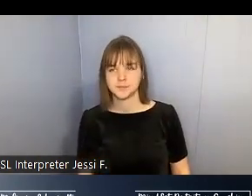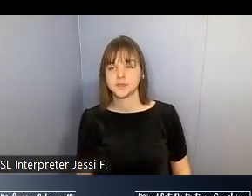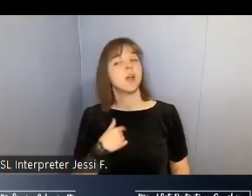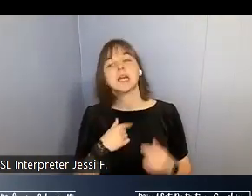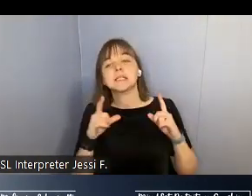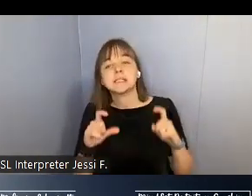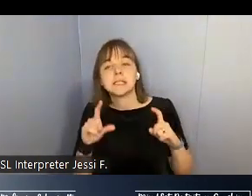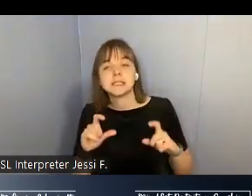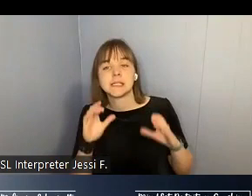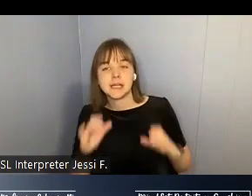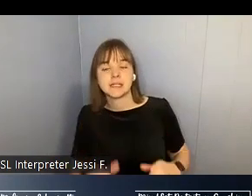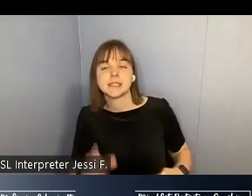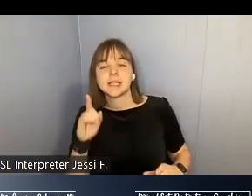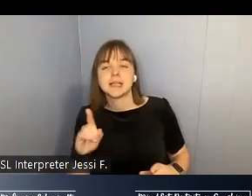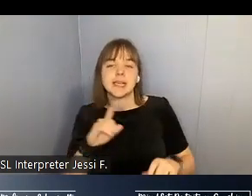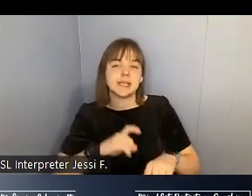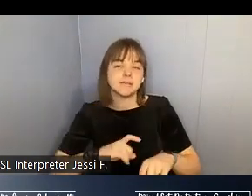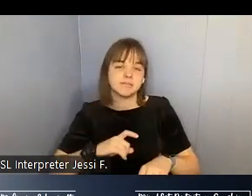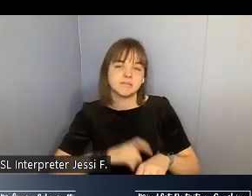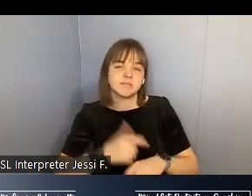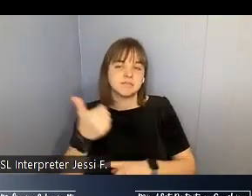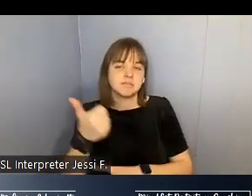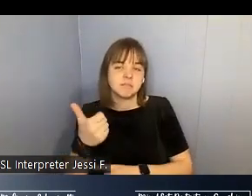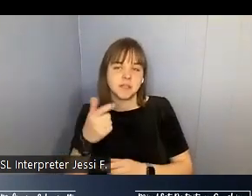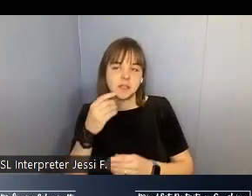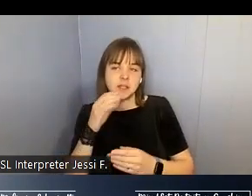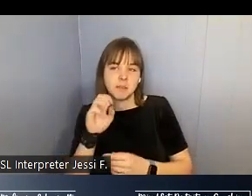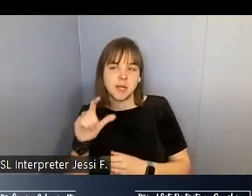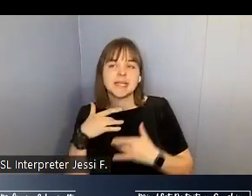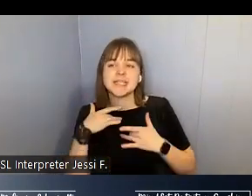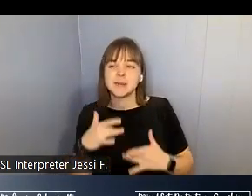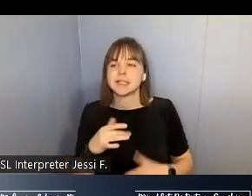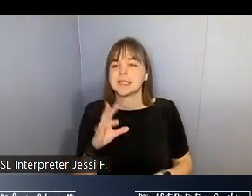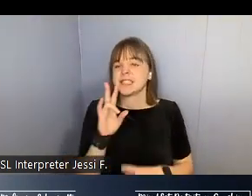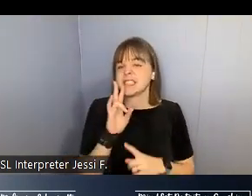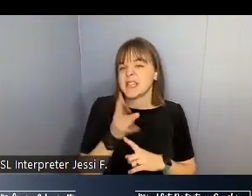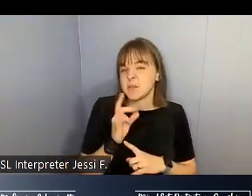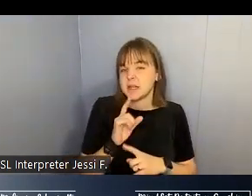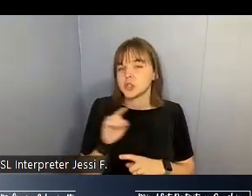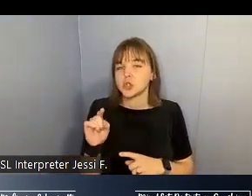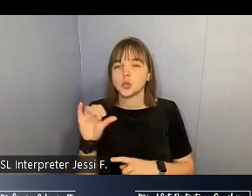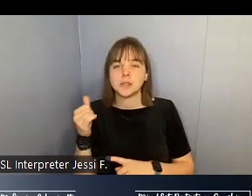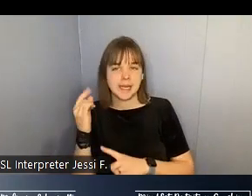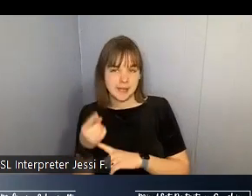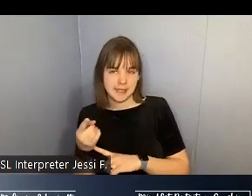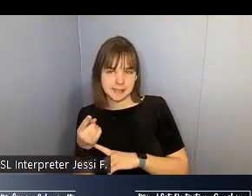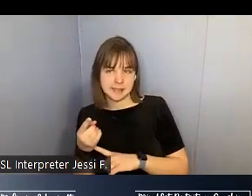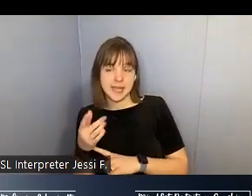and they time their meals, their average meal takes somewhere between seven and 10 minutes. And it takes even less time when they're